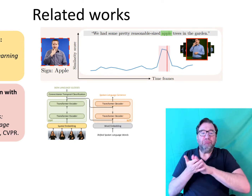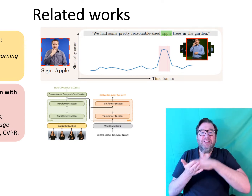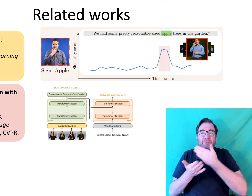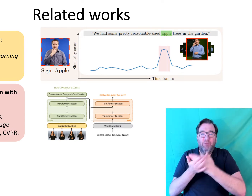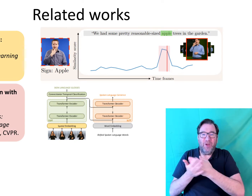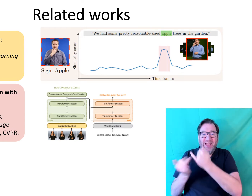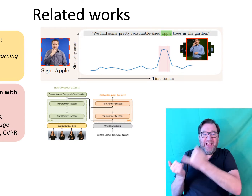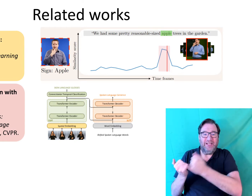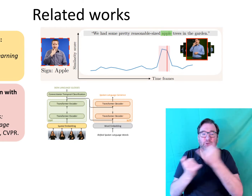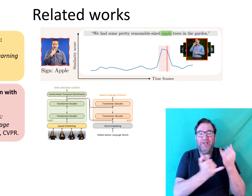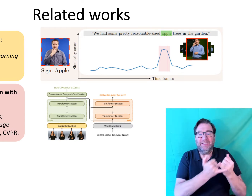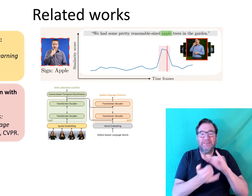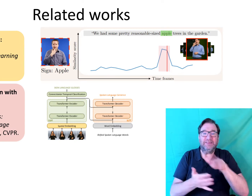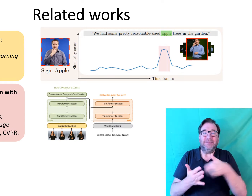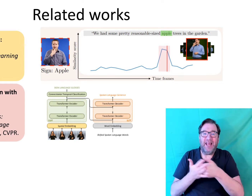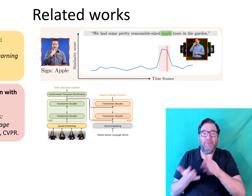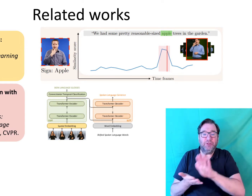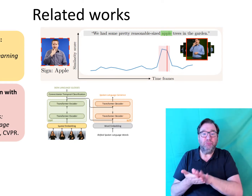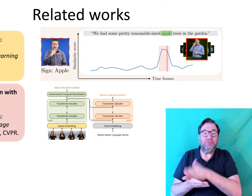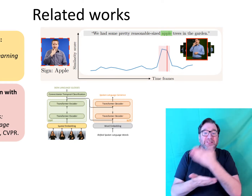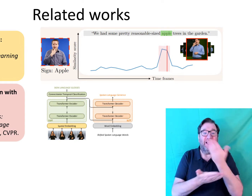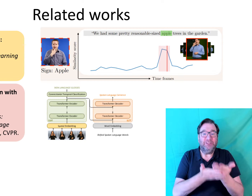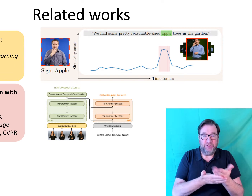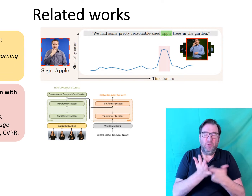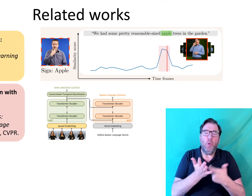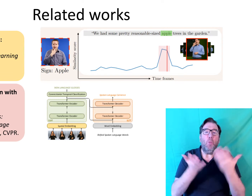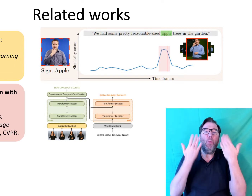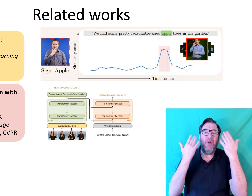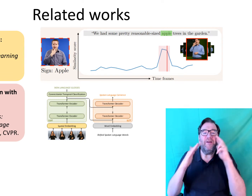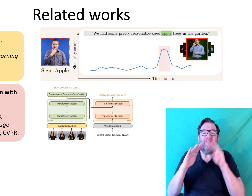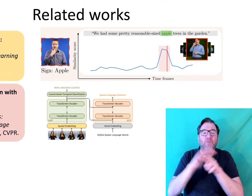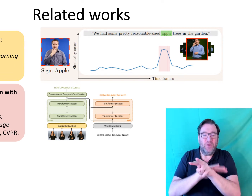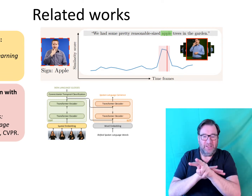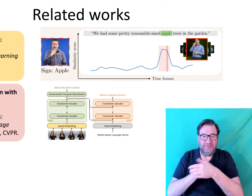et al. use Transformers for end-to-end sign language translation of weather forecasts.